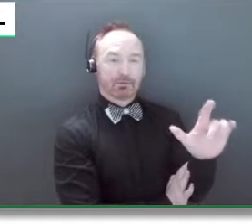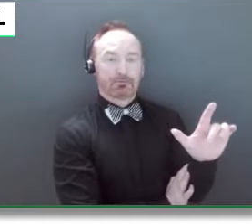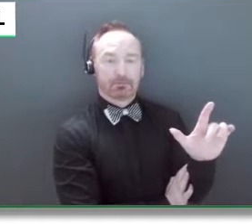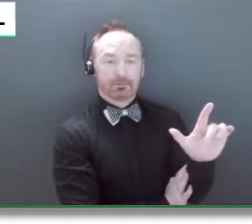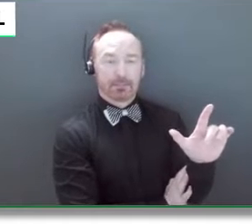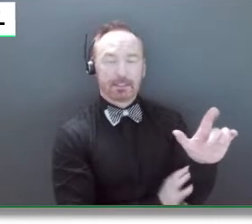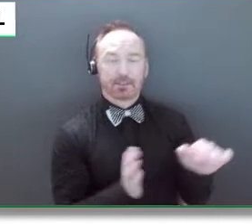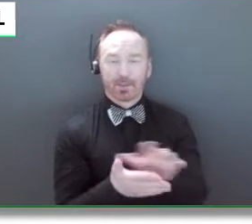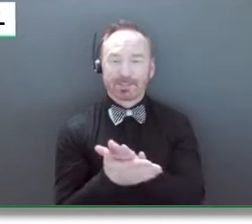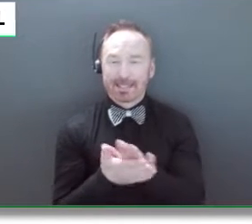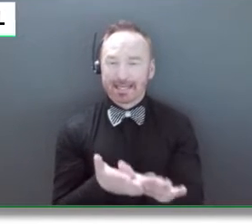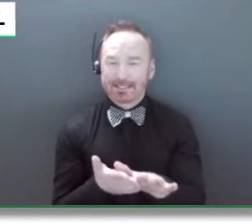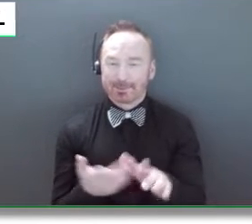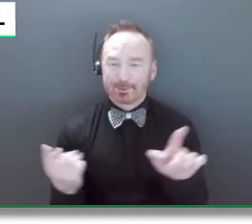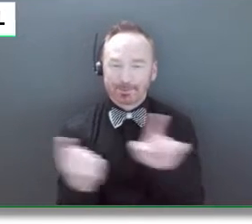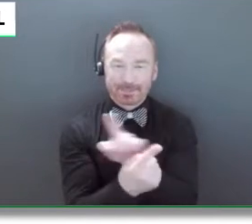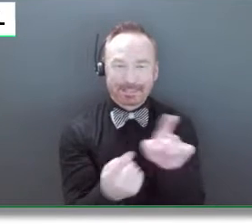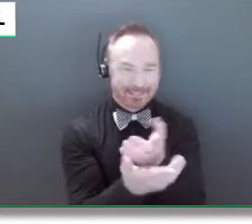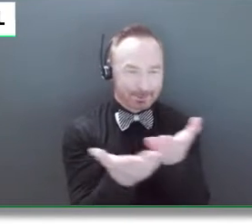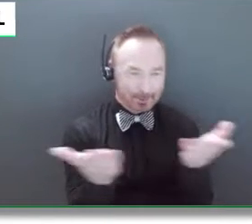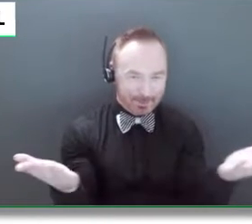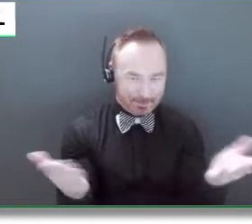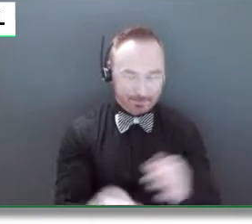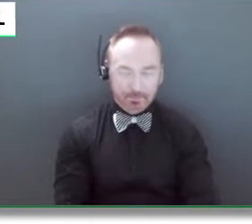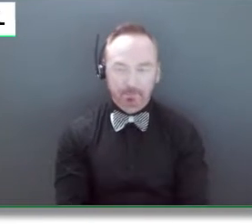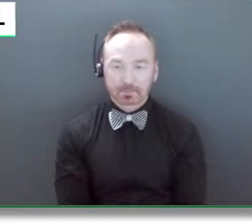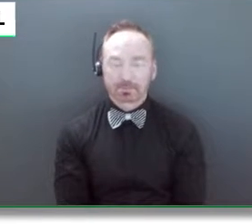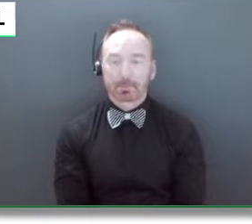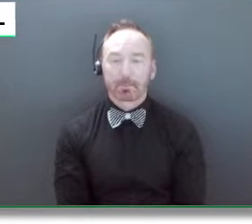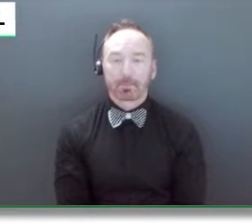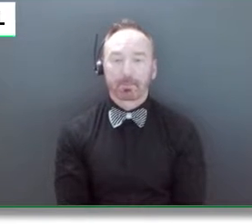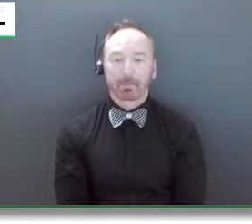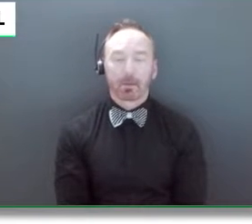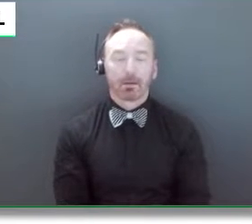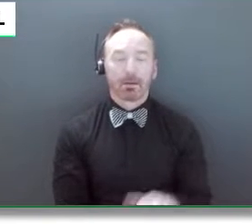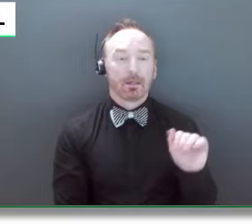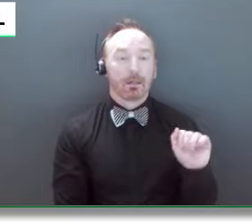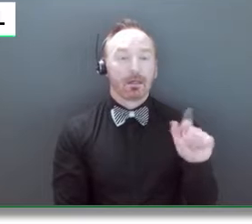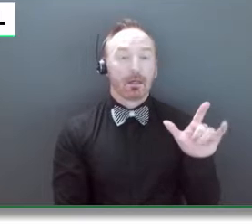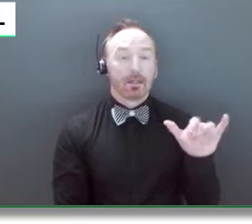Wonderful, thank you. Alright, so let's dive right in.